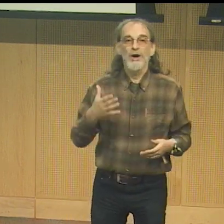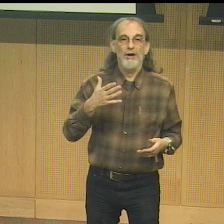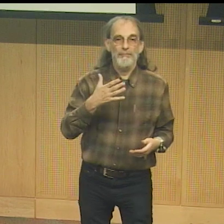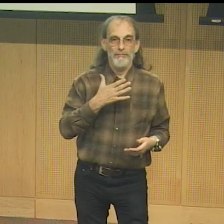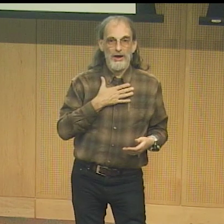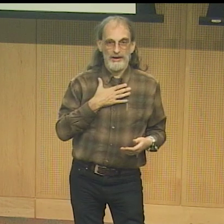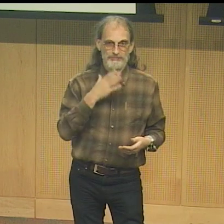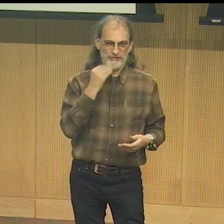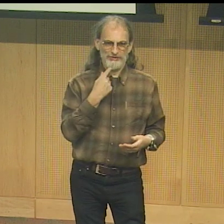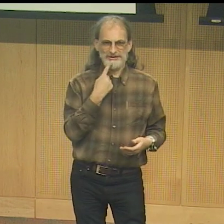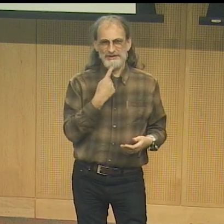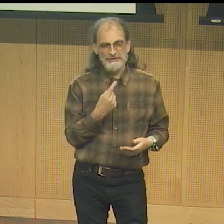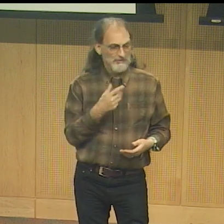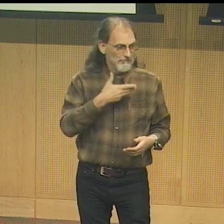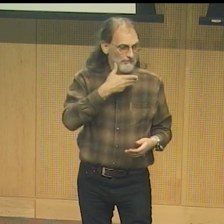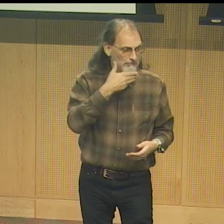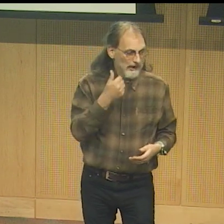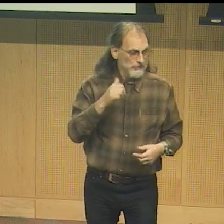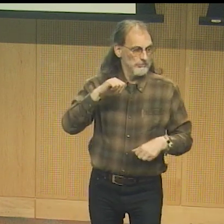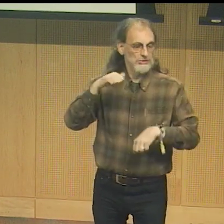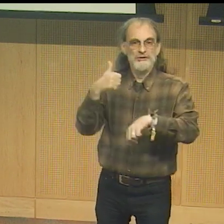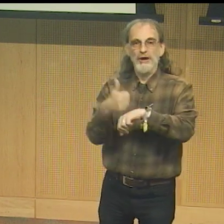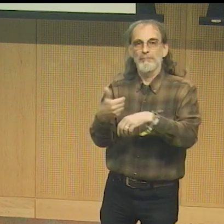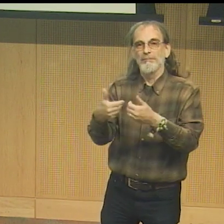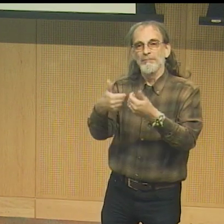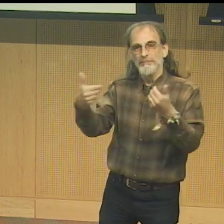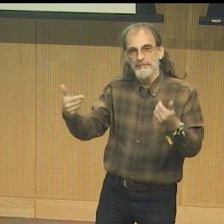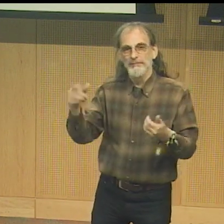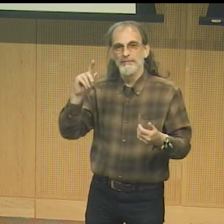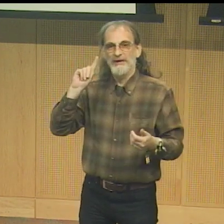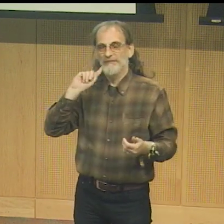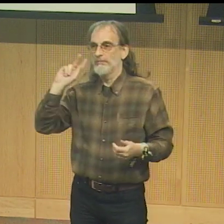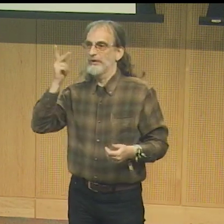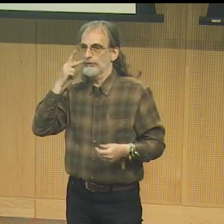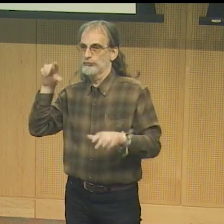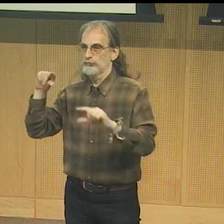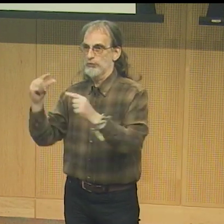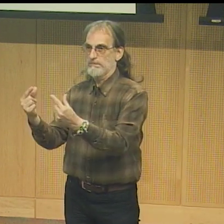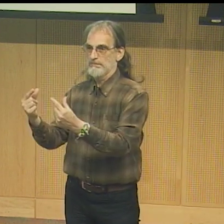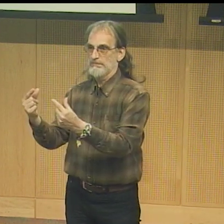But these are all questions we need to work on together. From my own experience, I think it's important to have